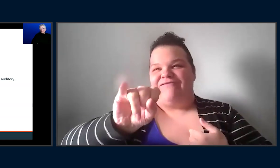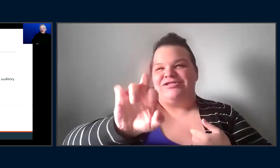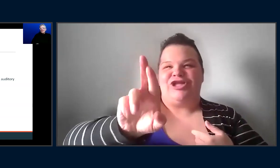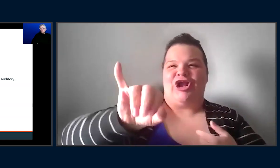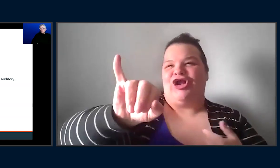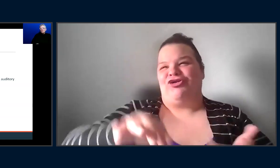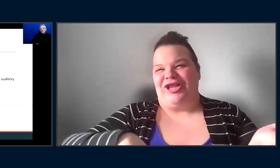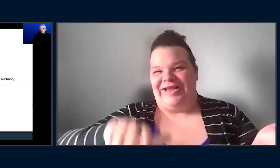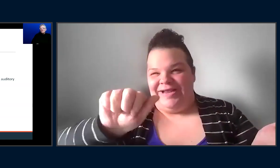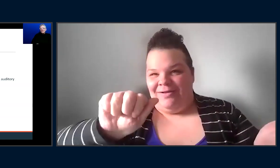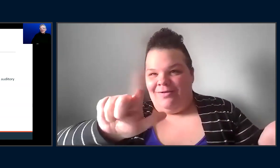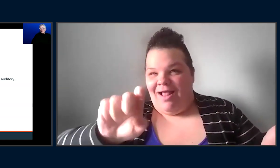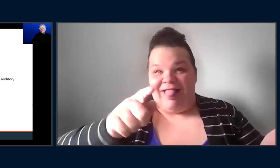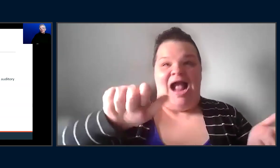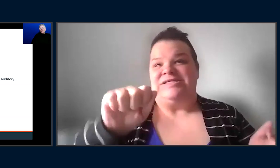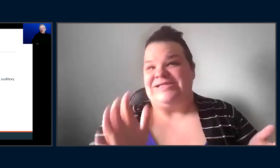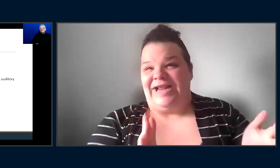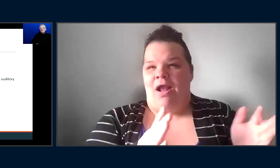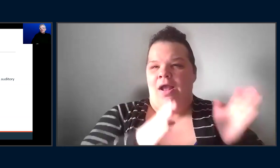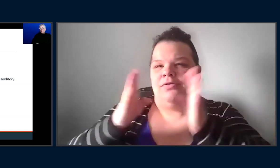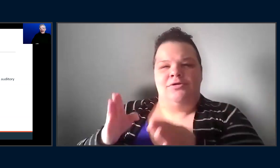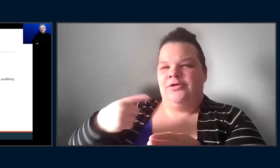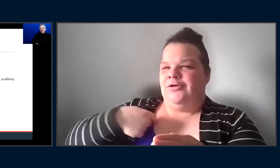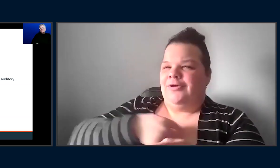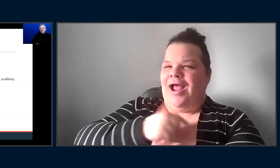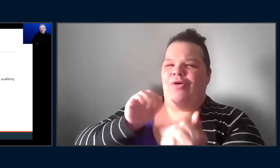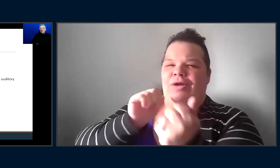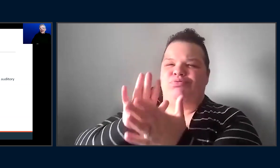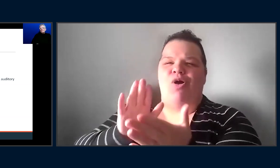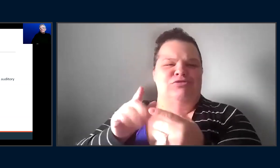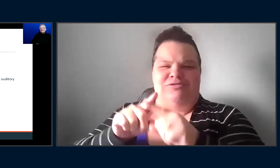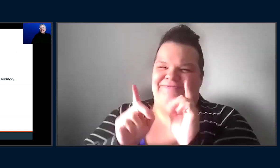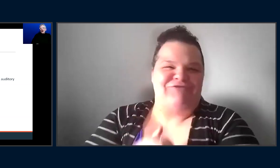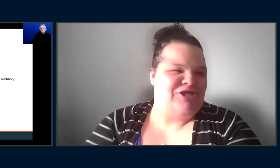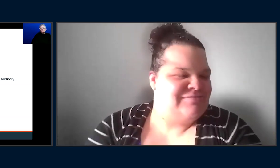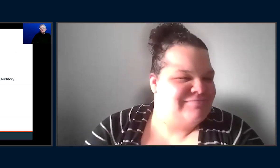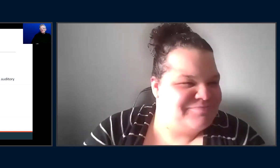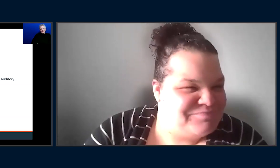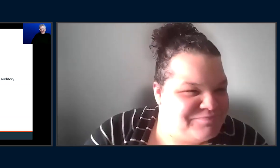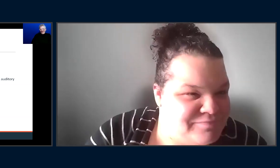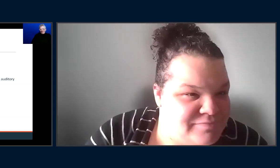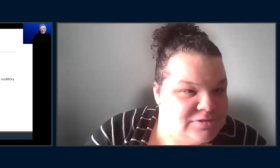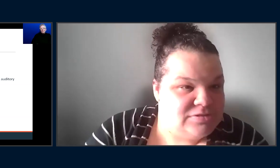an auditory language. They rely on their hearing. You know, they have Siri and Alexa, and we--